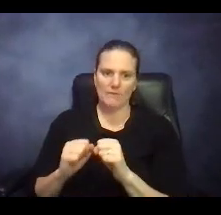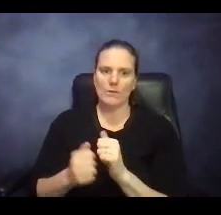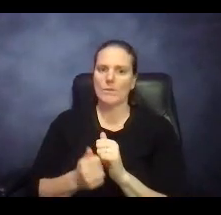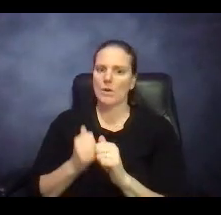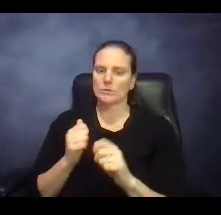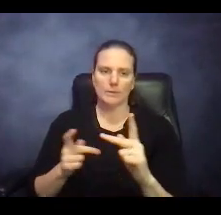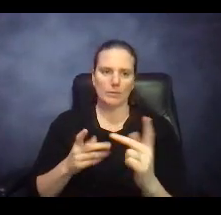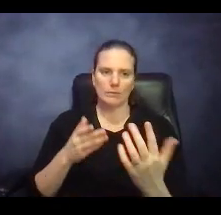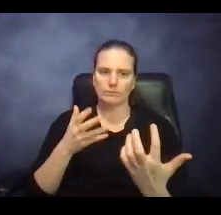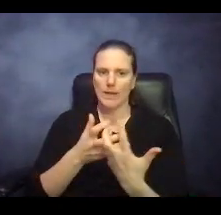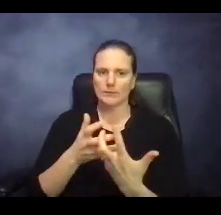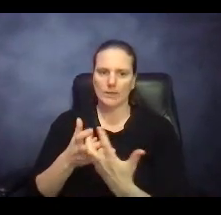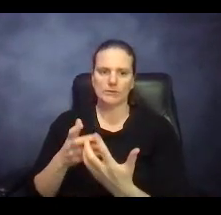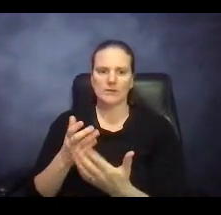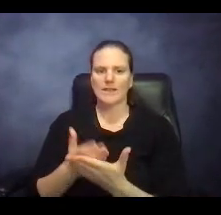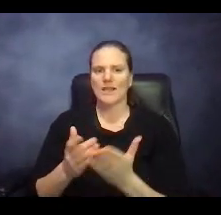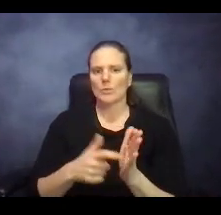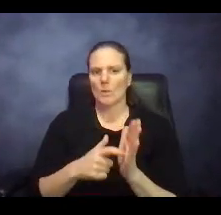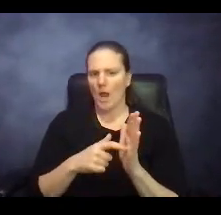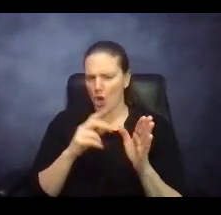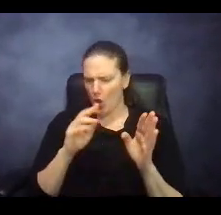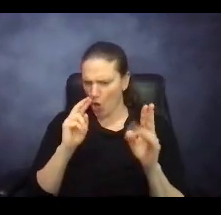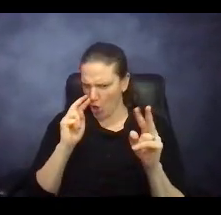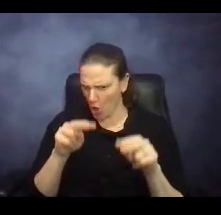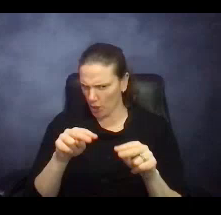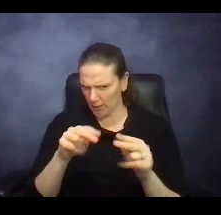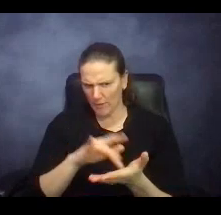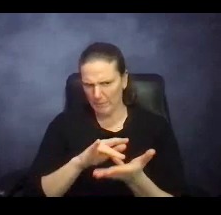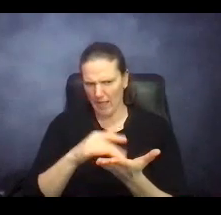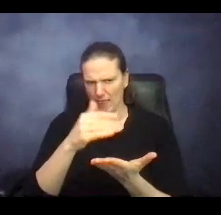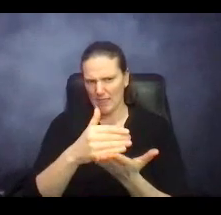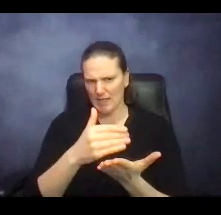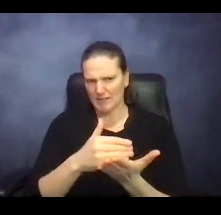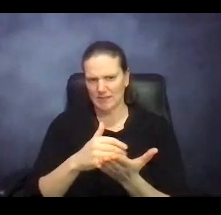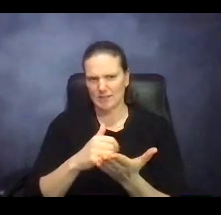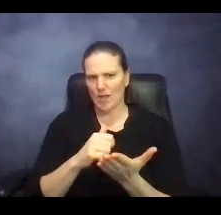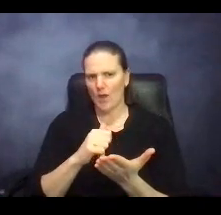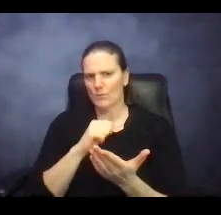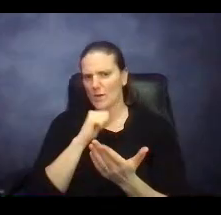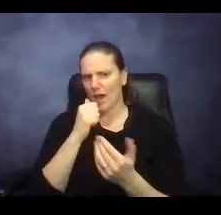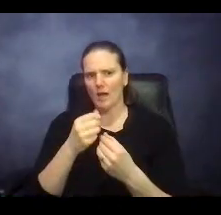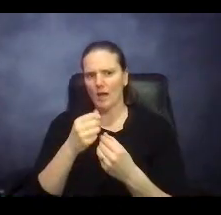The things that require really looking into someone's med list and their history, I would not, you know, really share that widely.